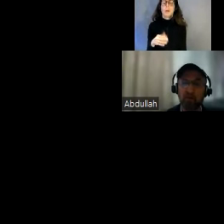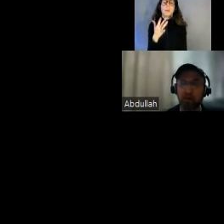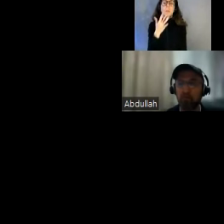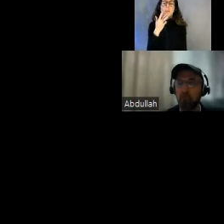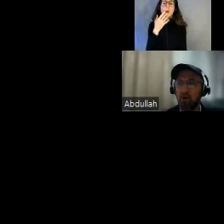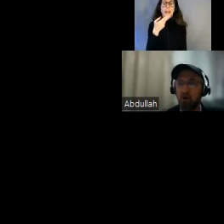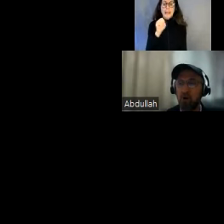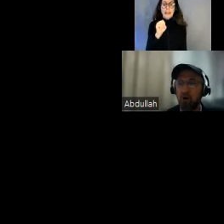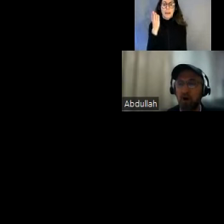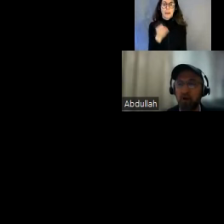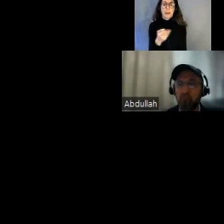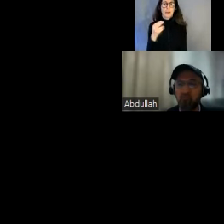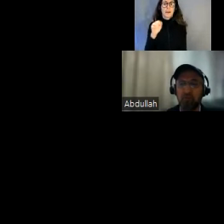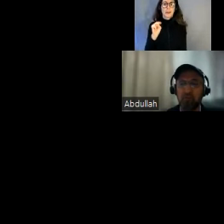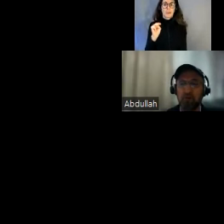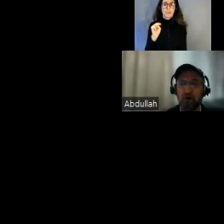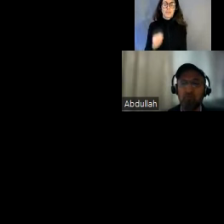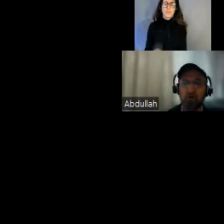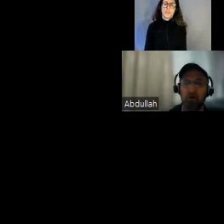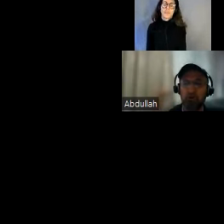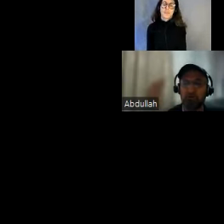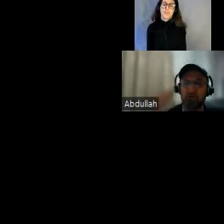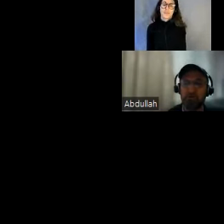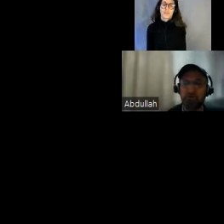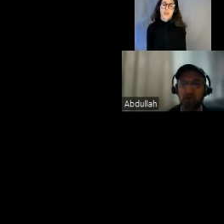the direct program. I am the acting financial assurance